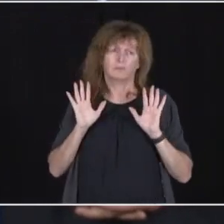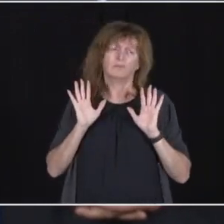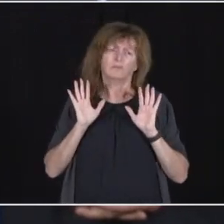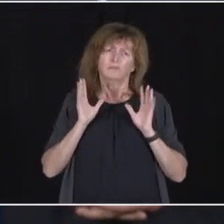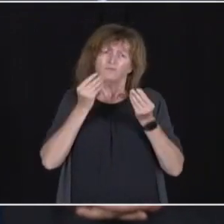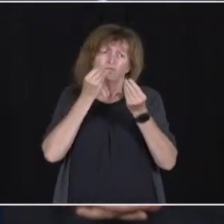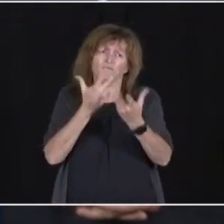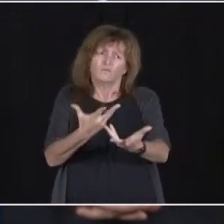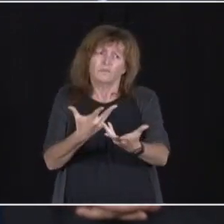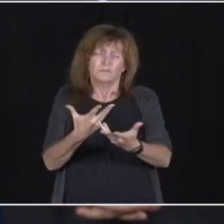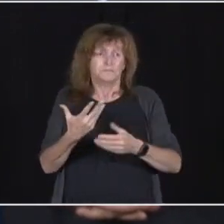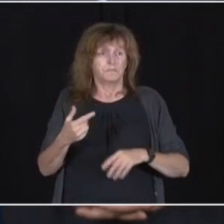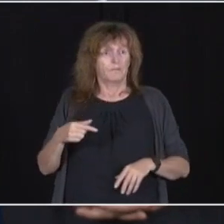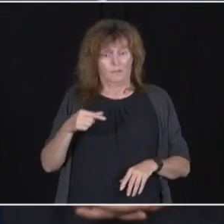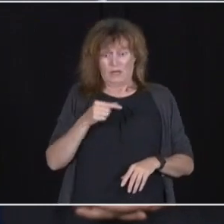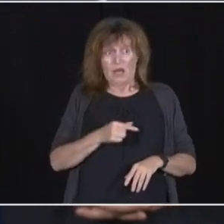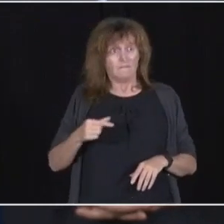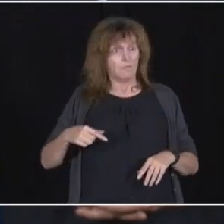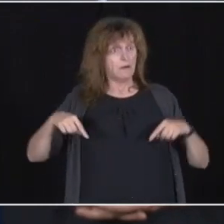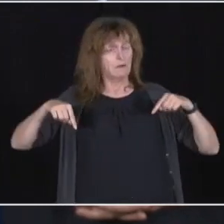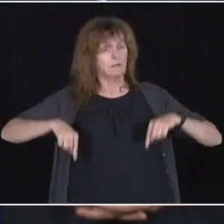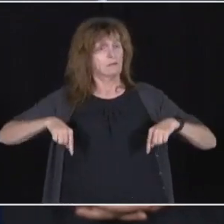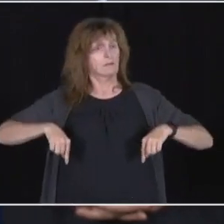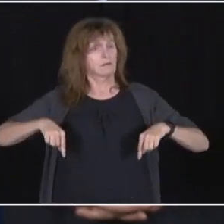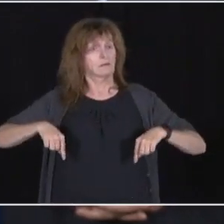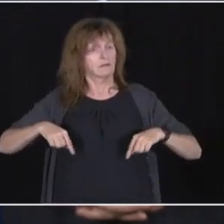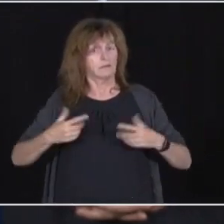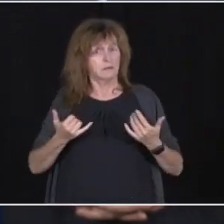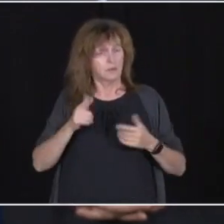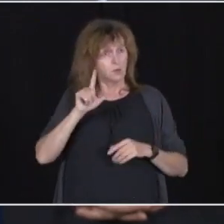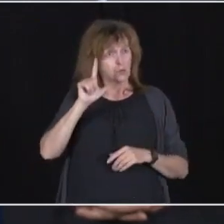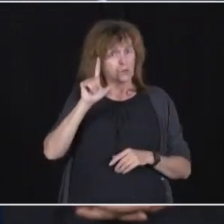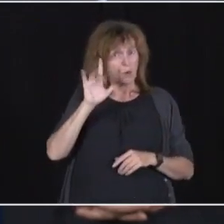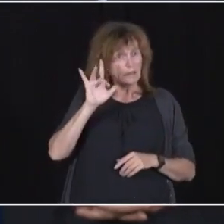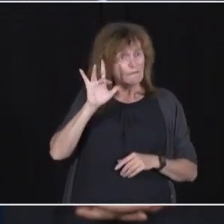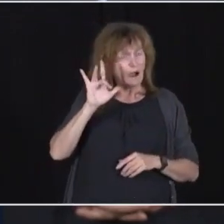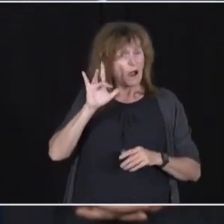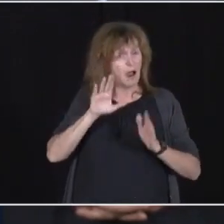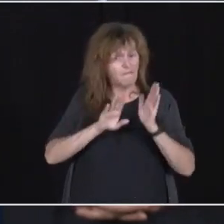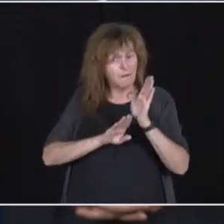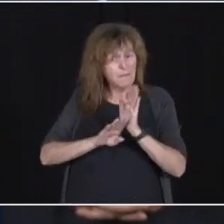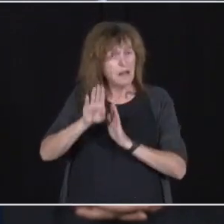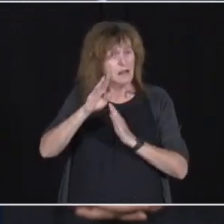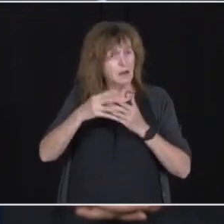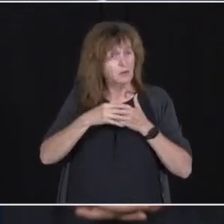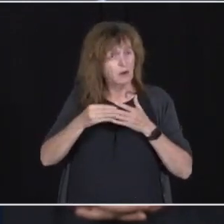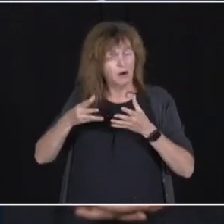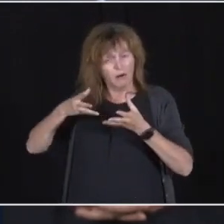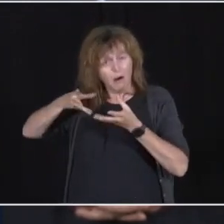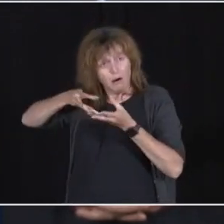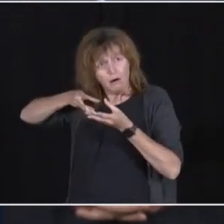I want to just mention to the folks listening today. We have put more money into education any government in the history of Ontario.